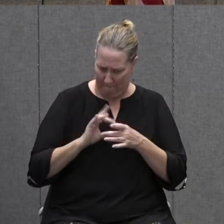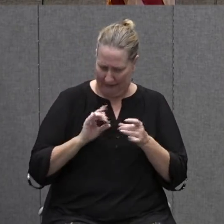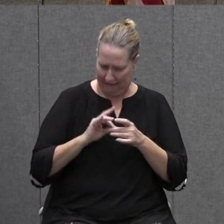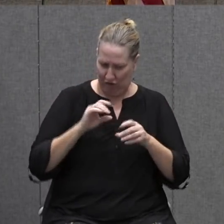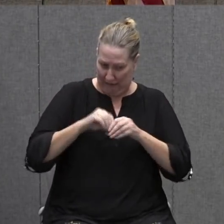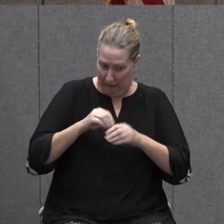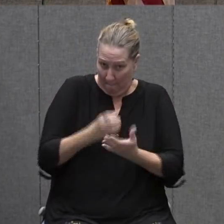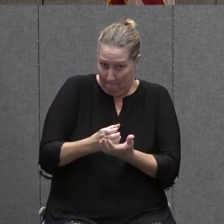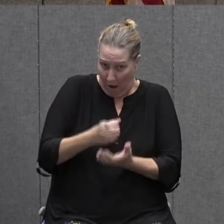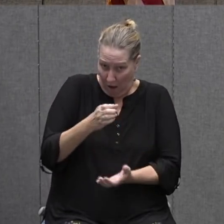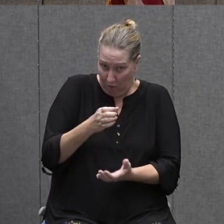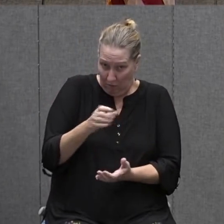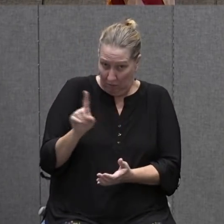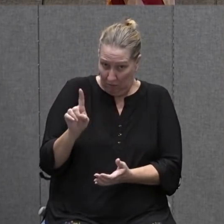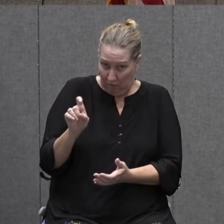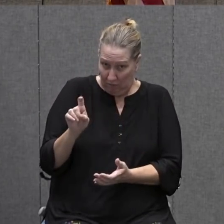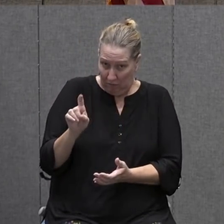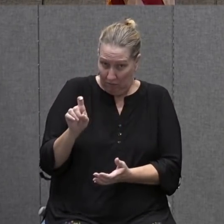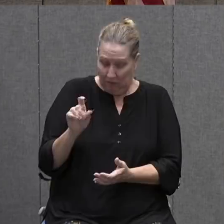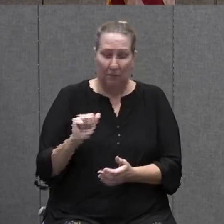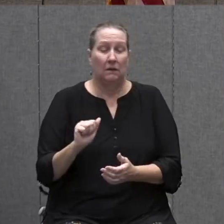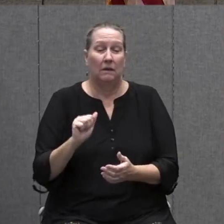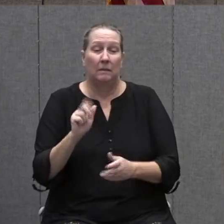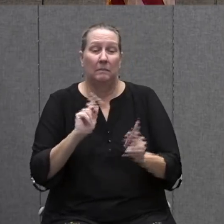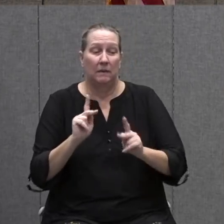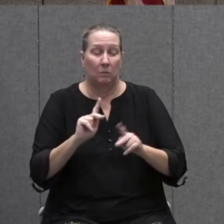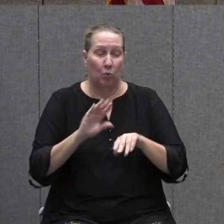So people who are out on ships and sailing,